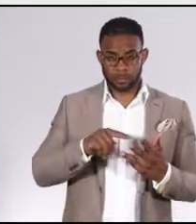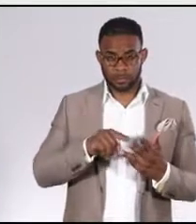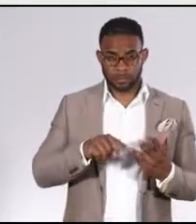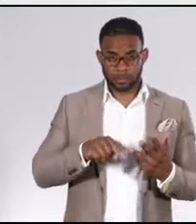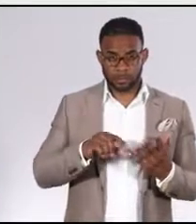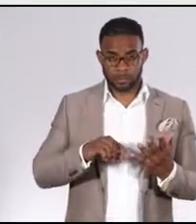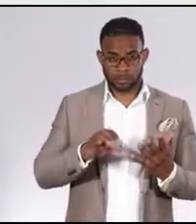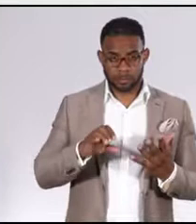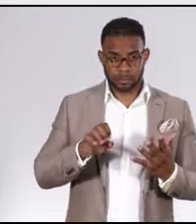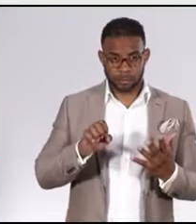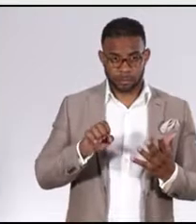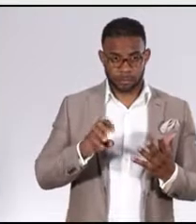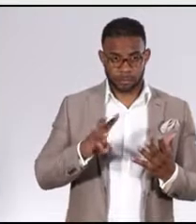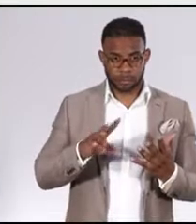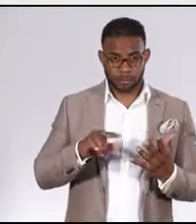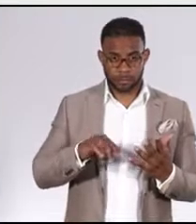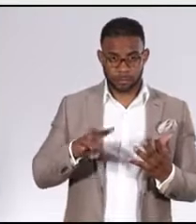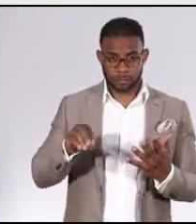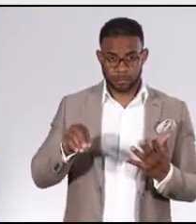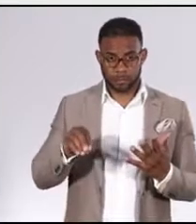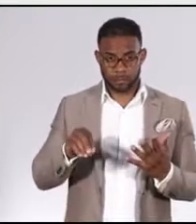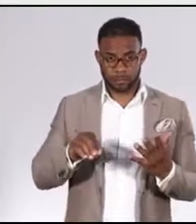e 61 to 70 years of age or f